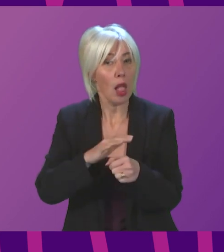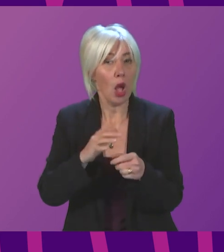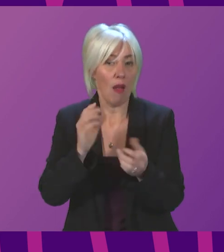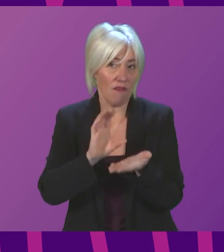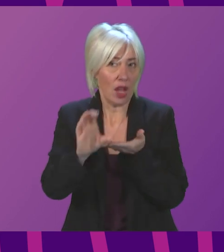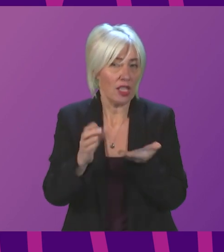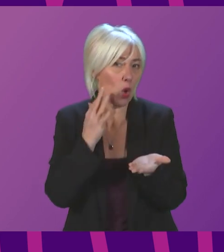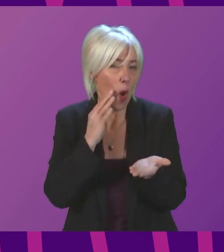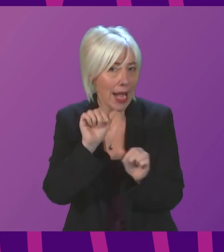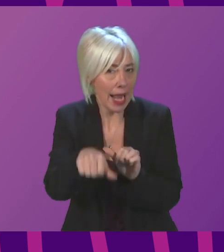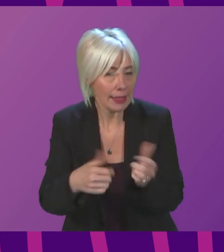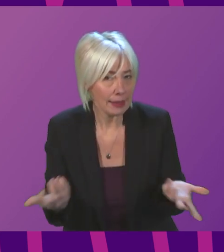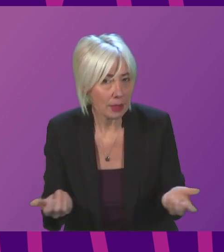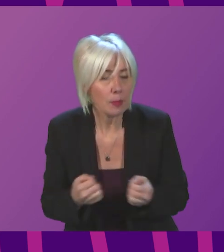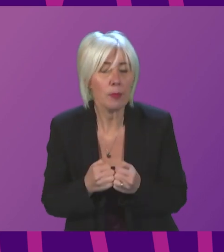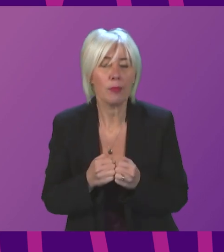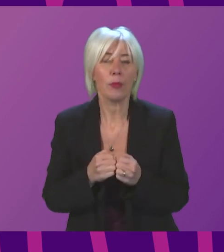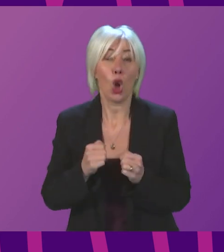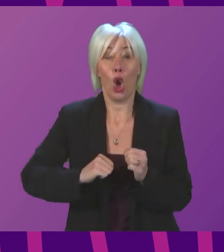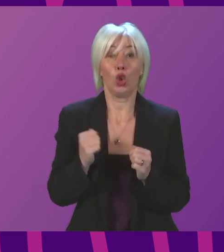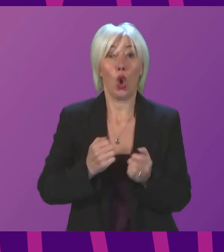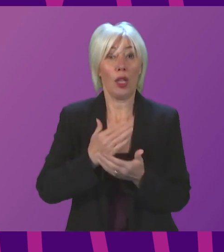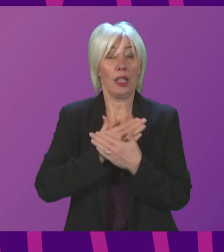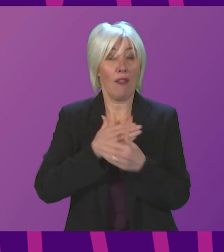The Scotland Loves Local campaign is really important in supporting local businesses and